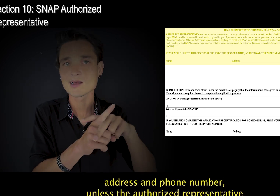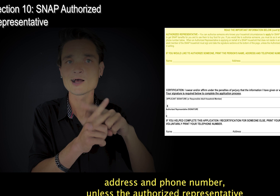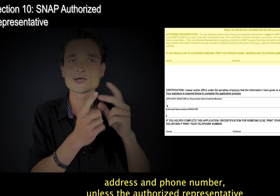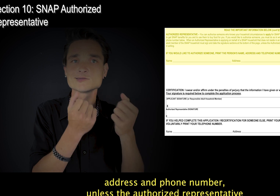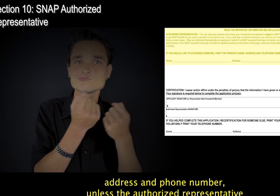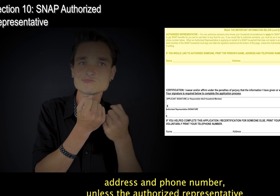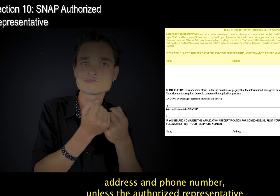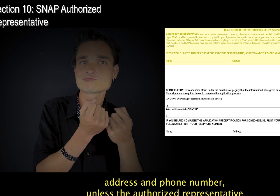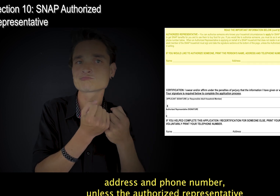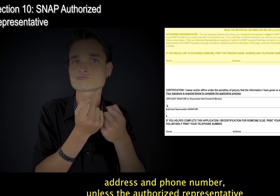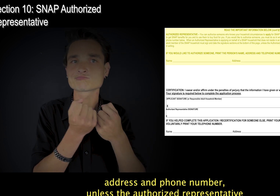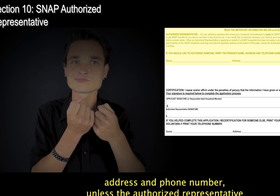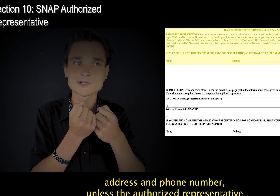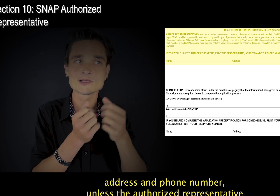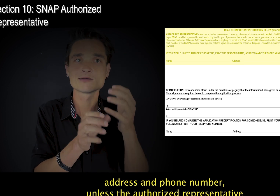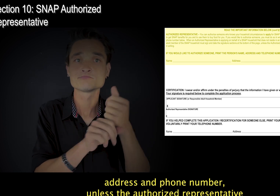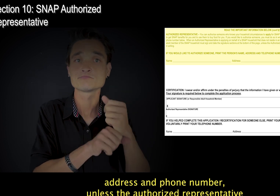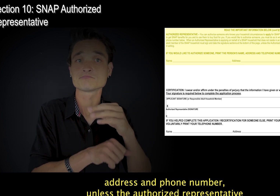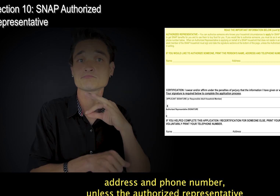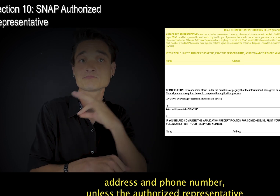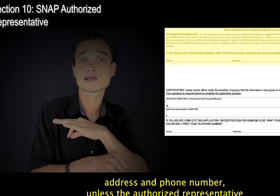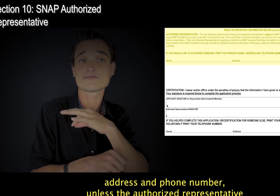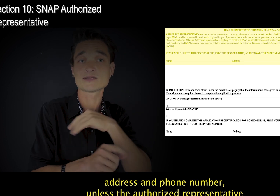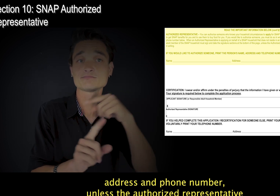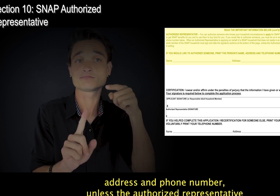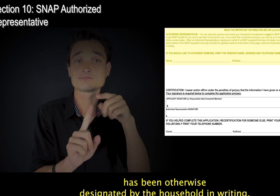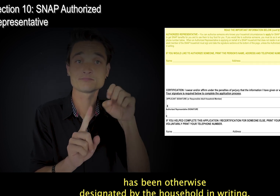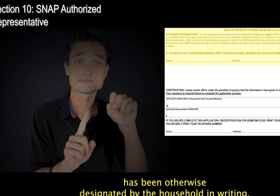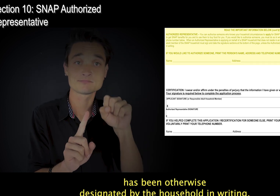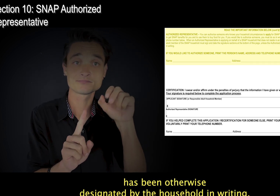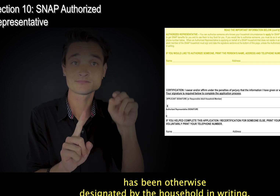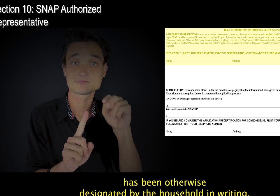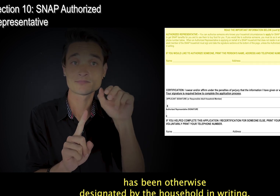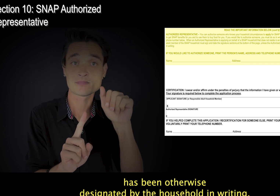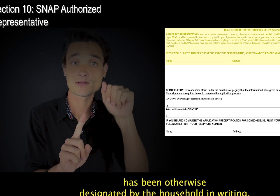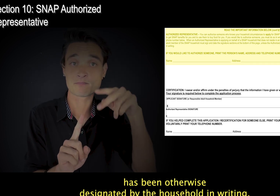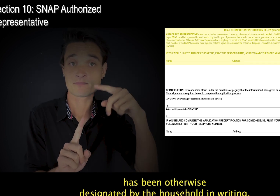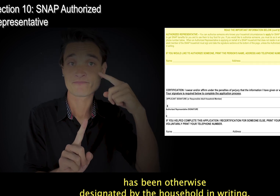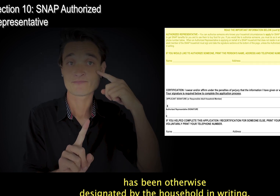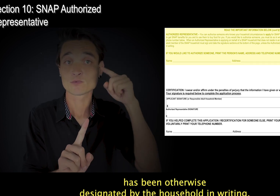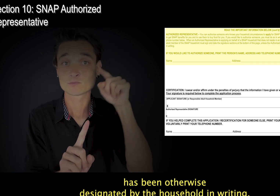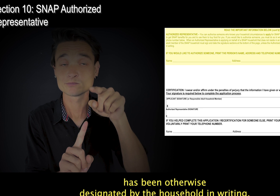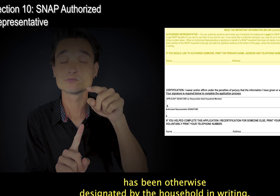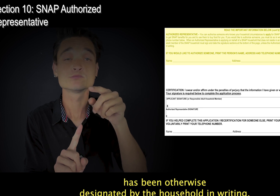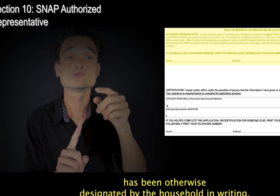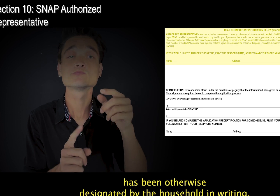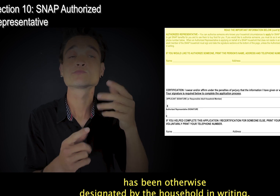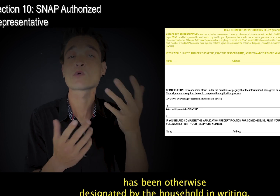address and phone number, unless the authorized representative has been otherwise designated by the household in writing.